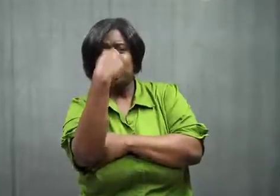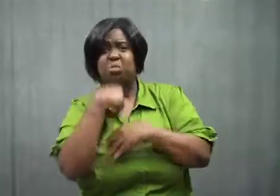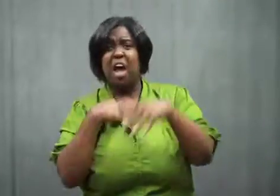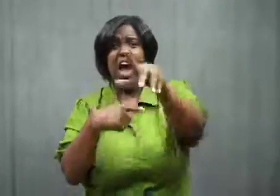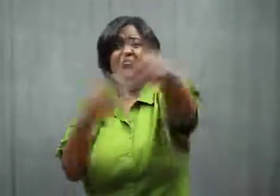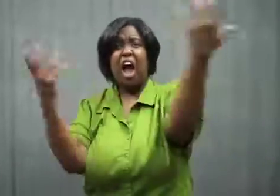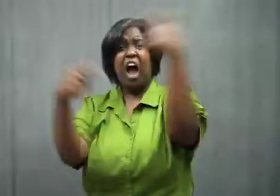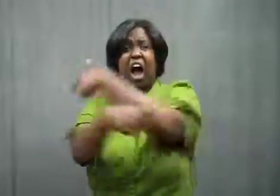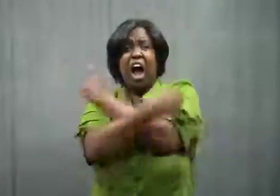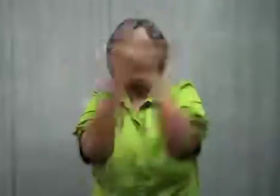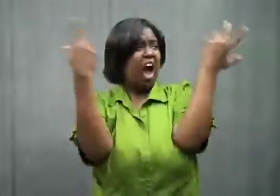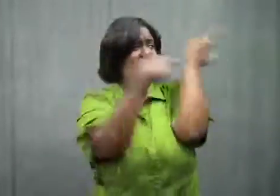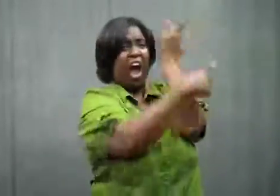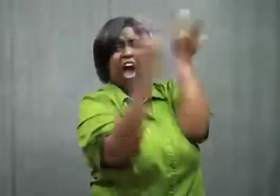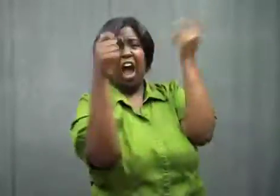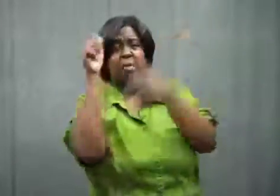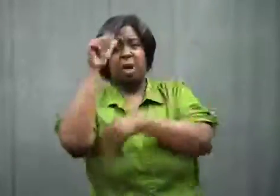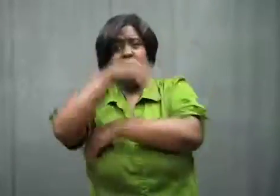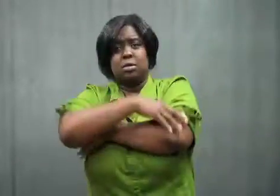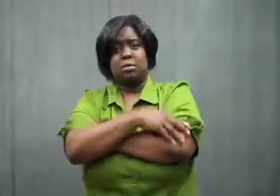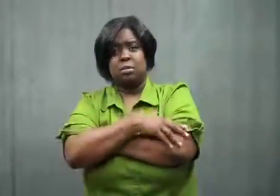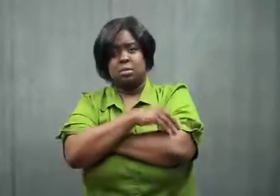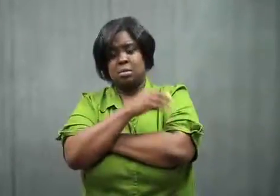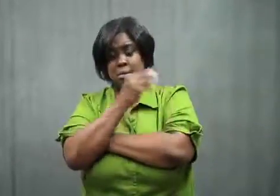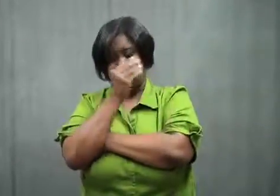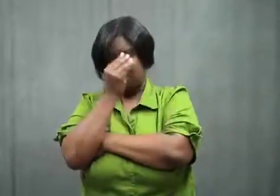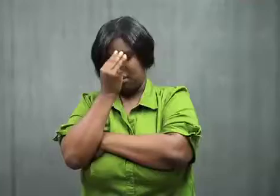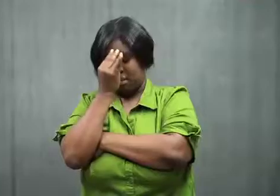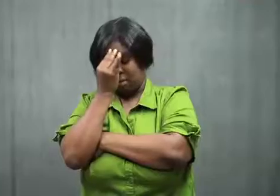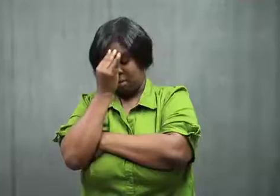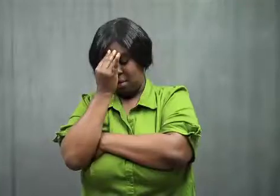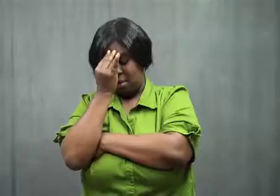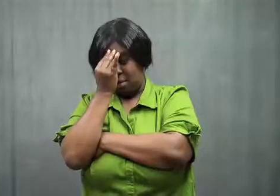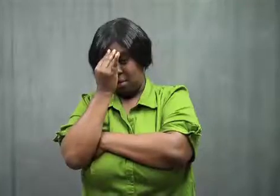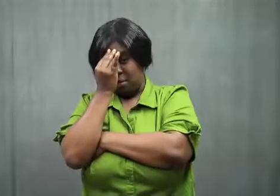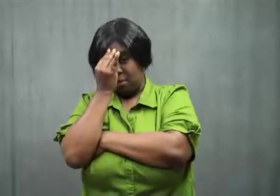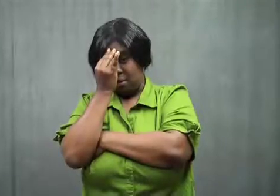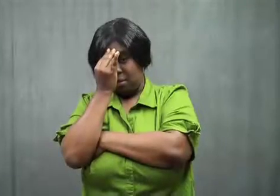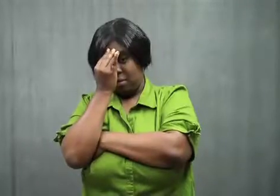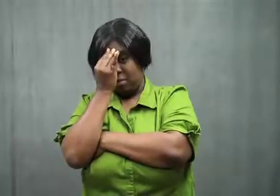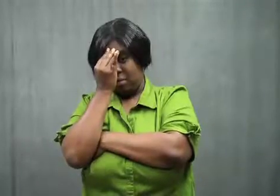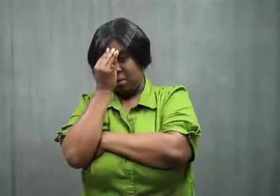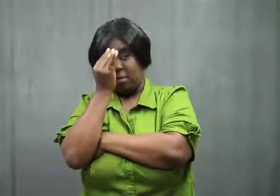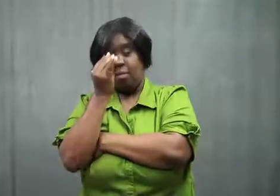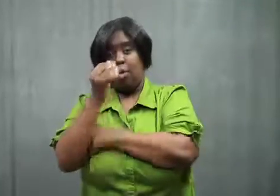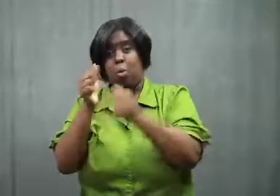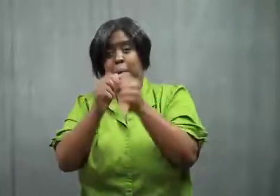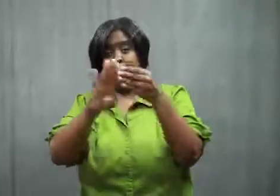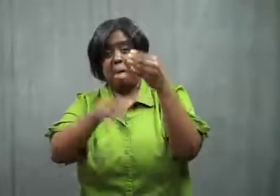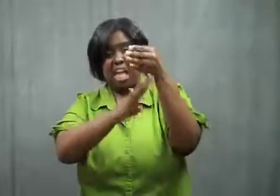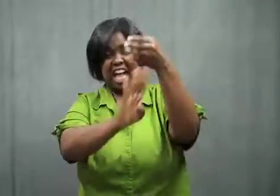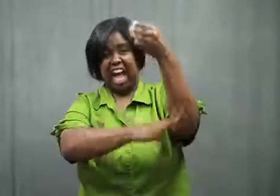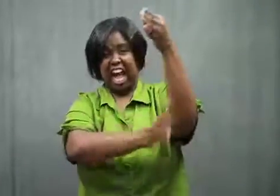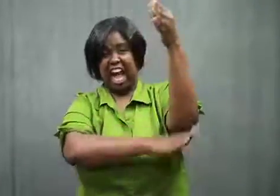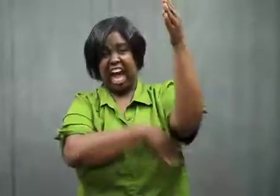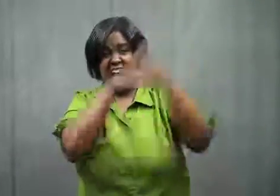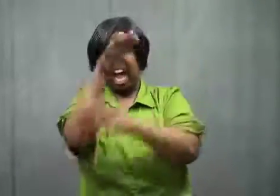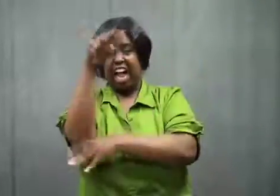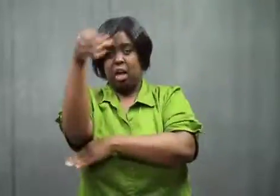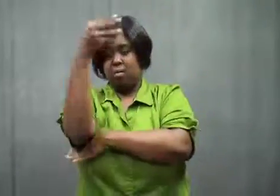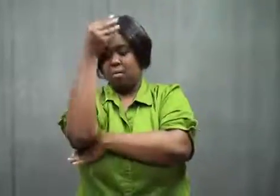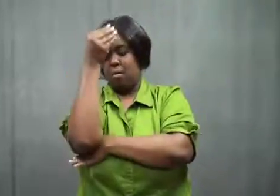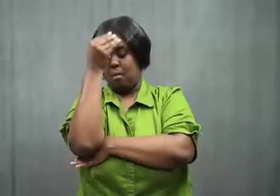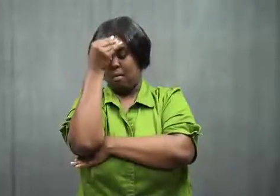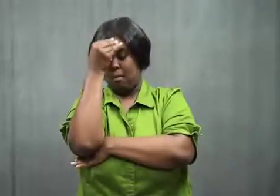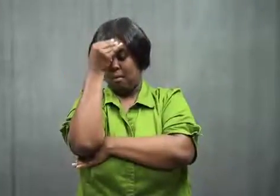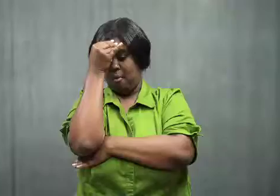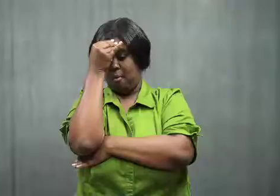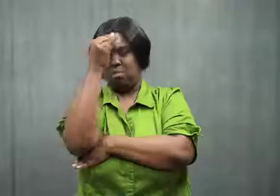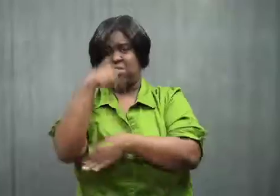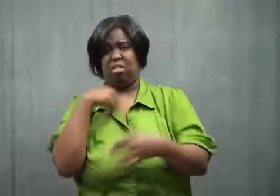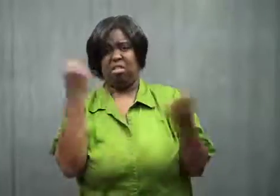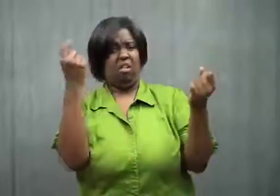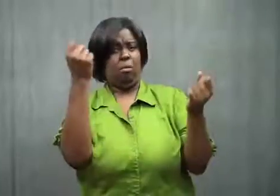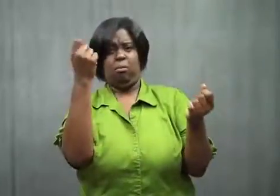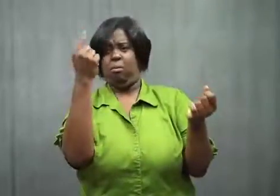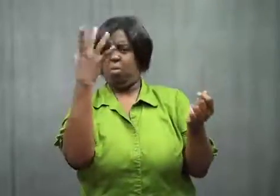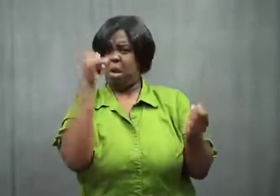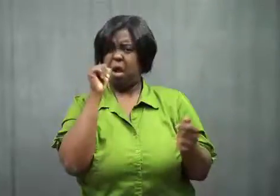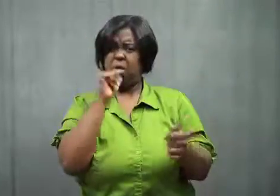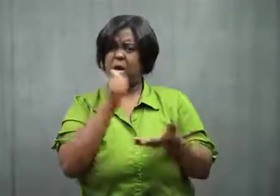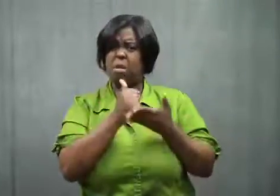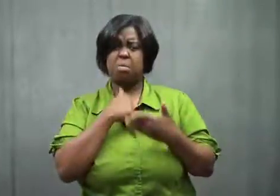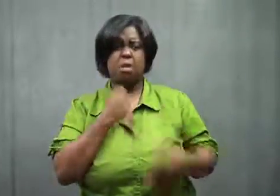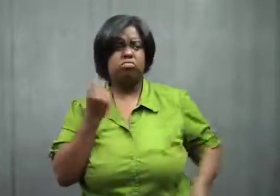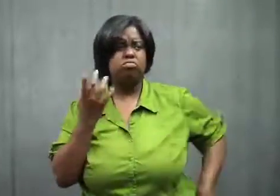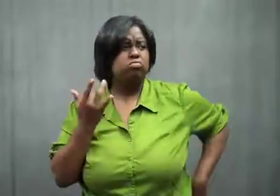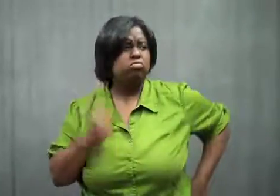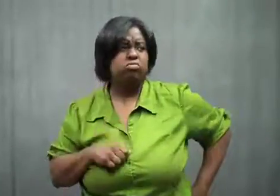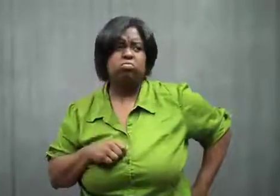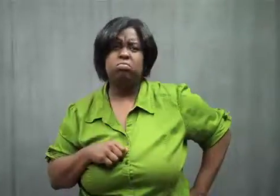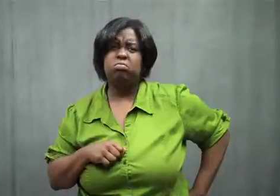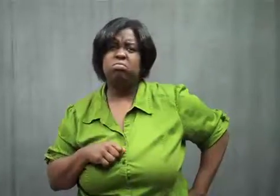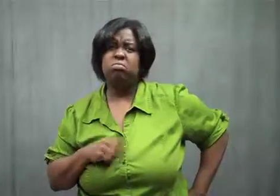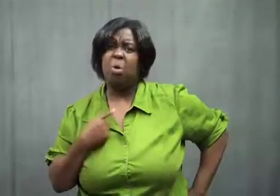I saw her and gestured at these crazy people. She stood there and covered her face.